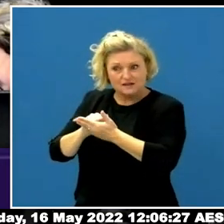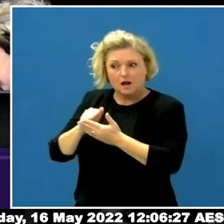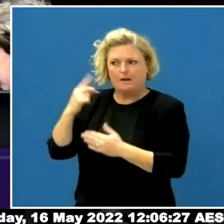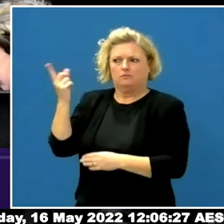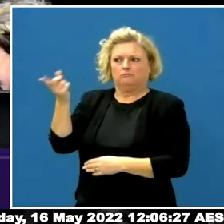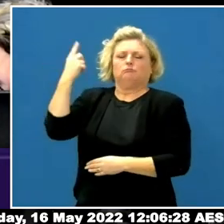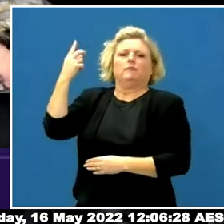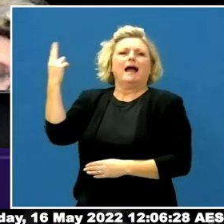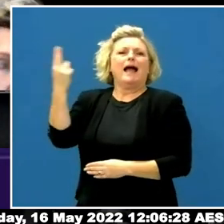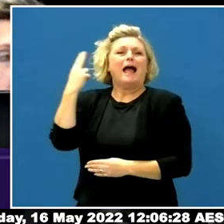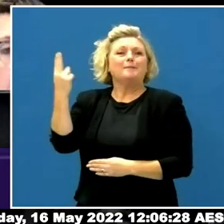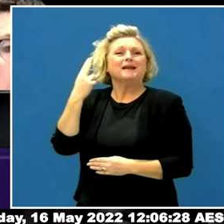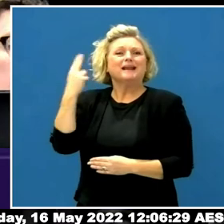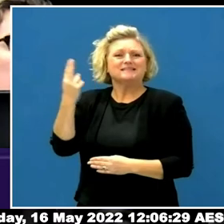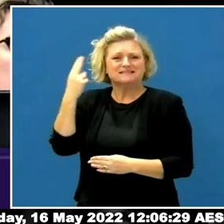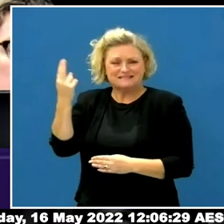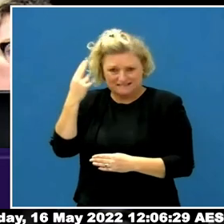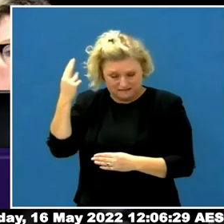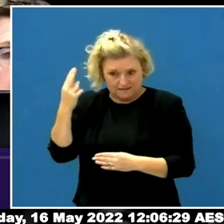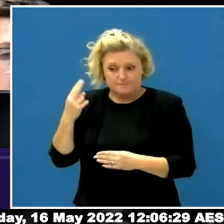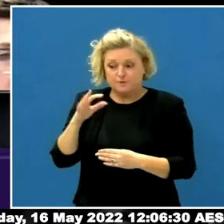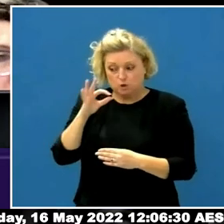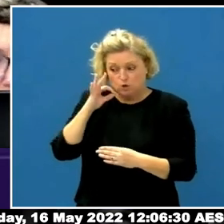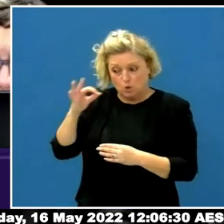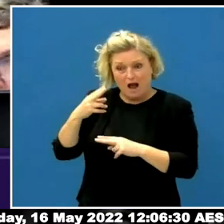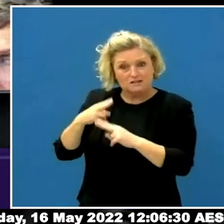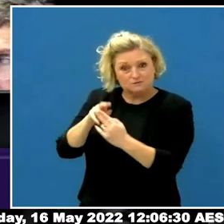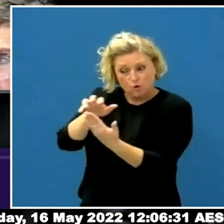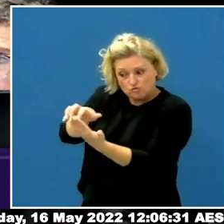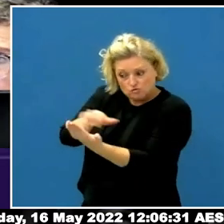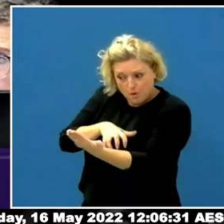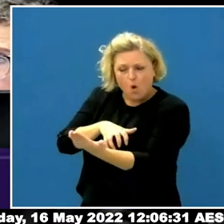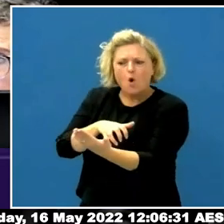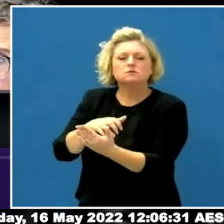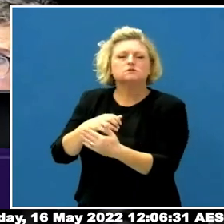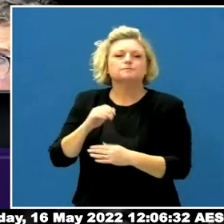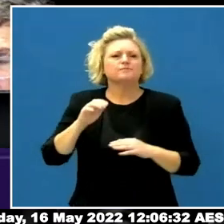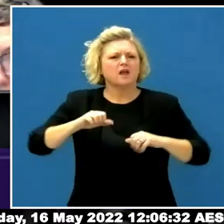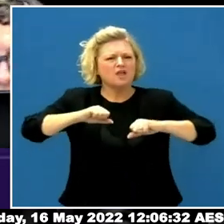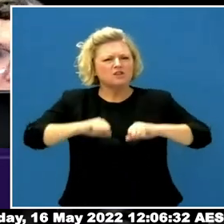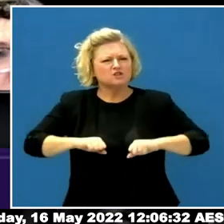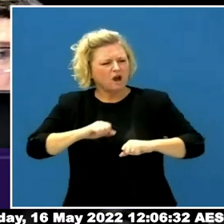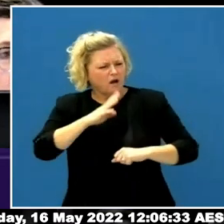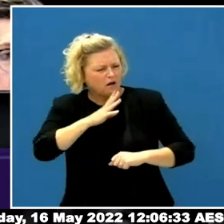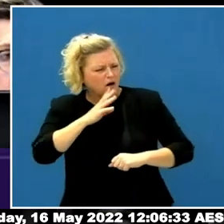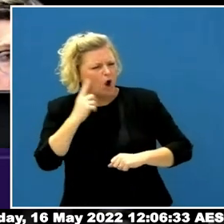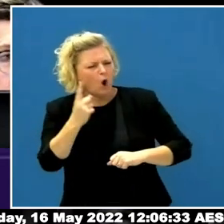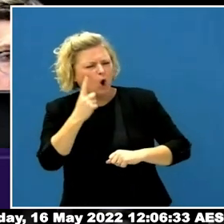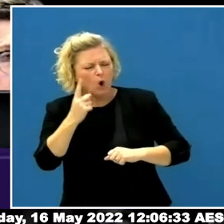No. CHAIR: Who did you ask? The Team Leader. Always the Team Leader. CHAIR: By telephone? In person? SALLY: Yes. By telephone, yes.